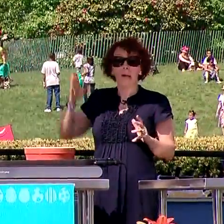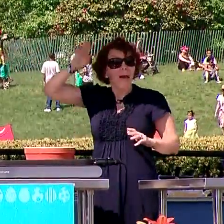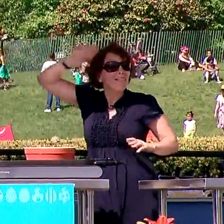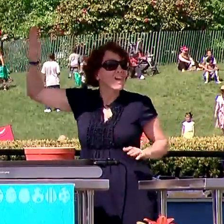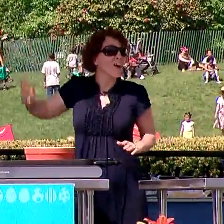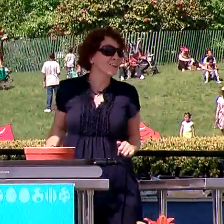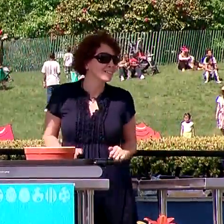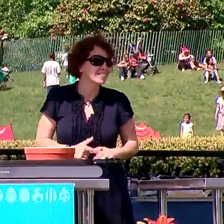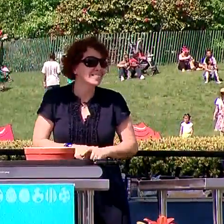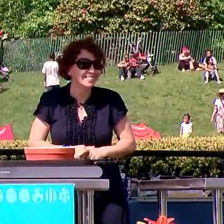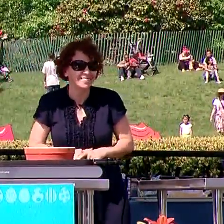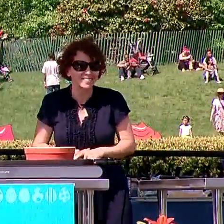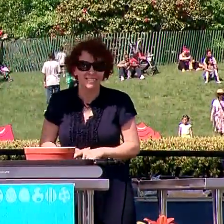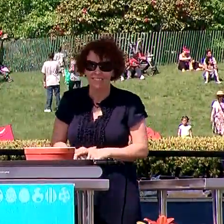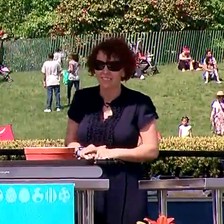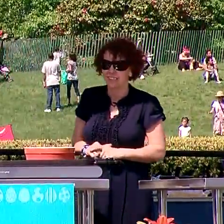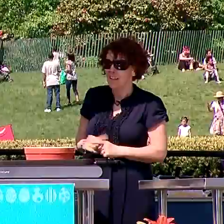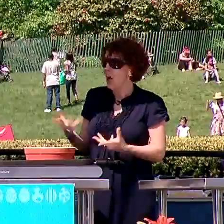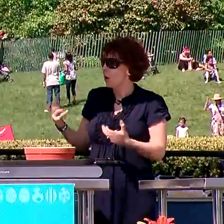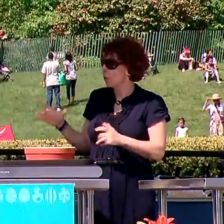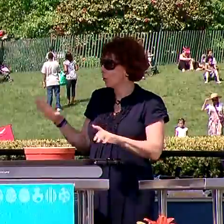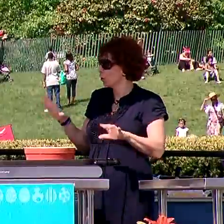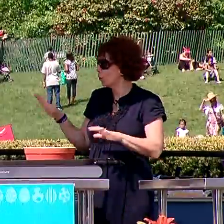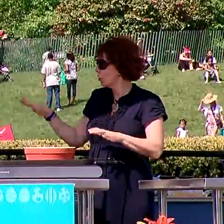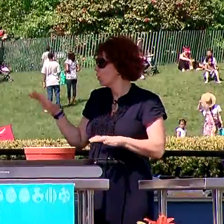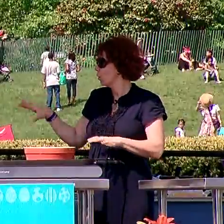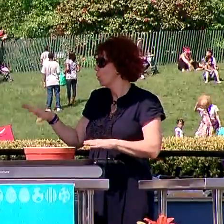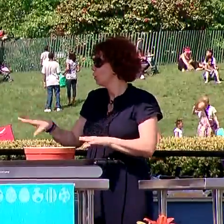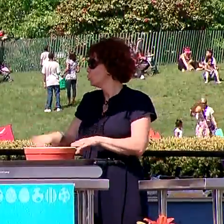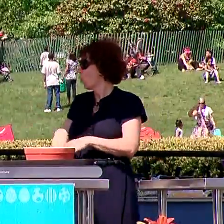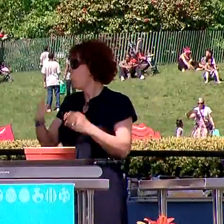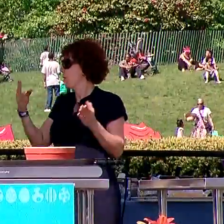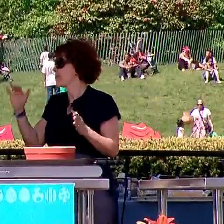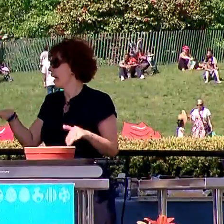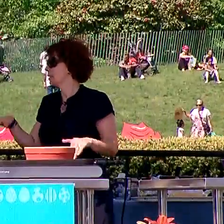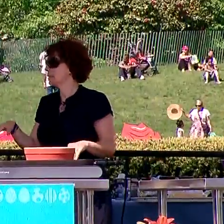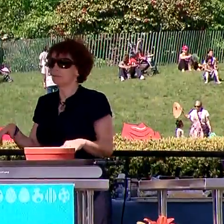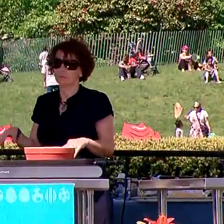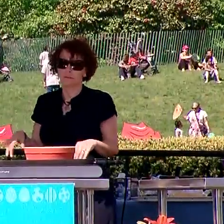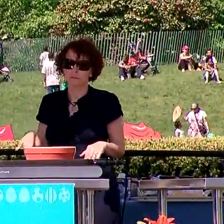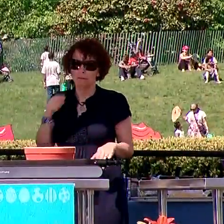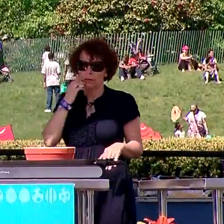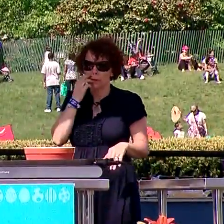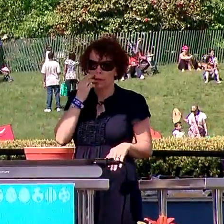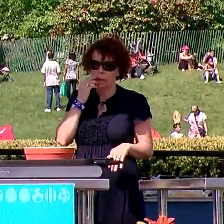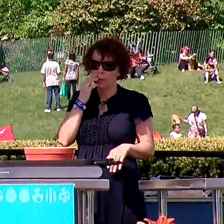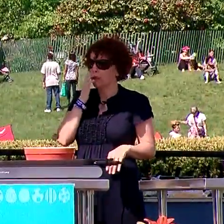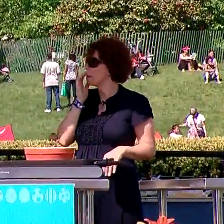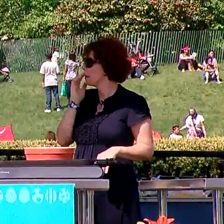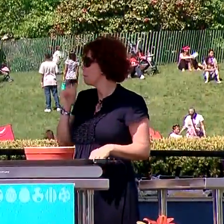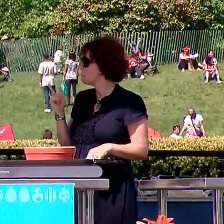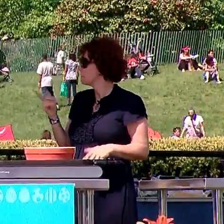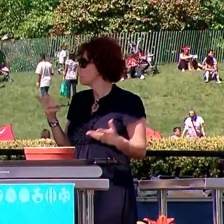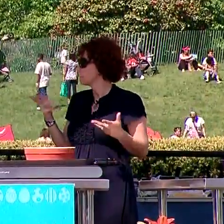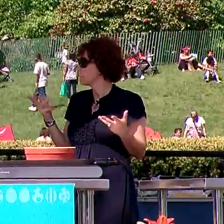So what I want you to do, I want you to open that pack of tortillas, yes, and then you're just going to lay them out there.